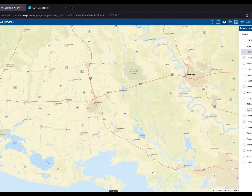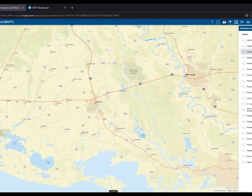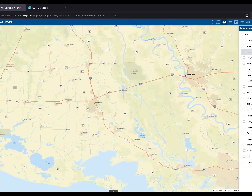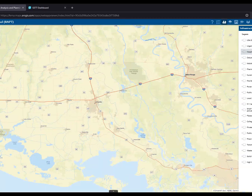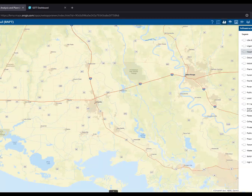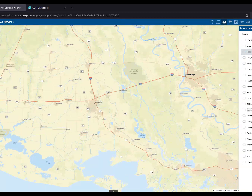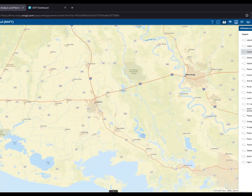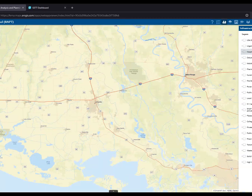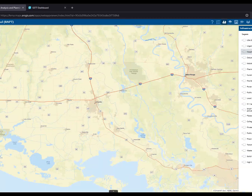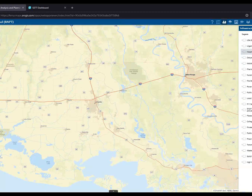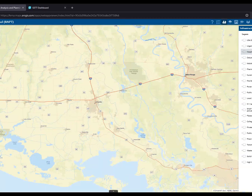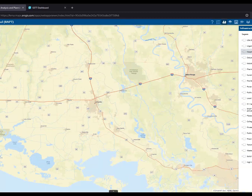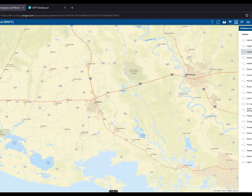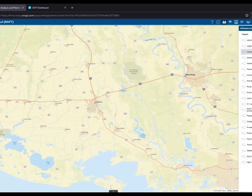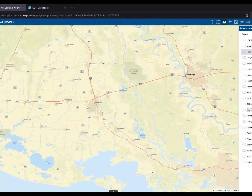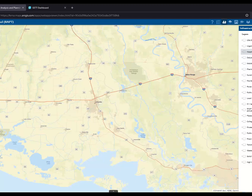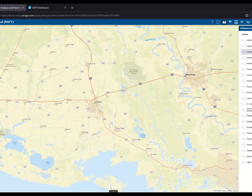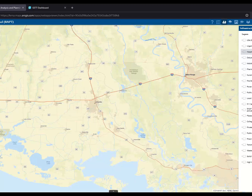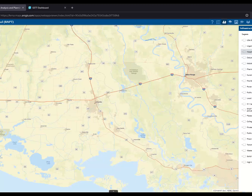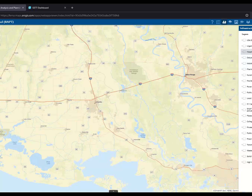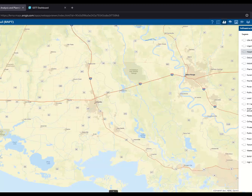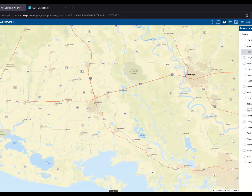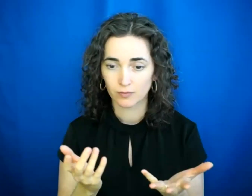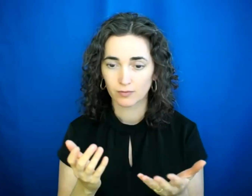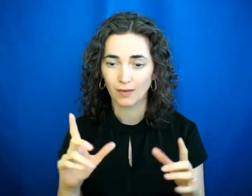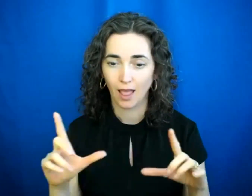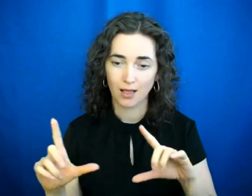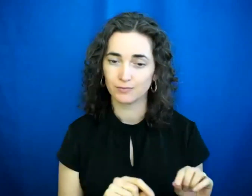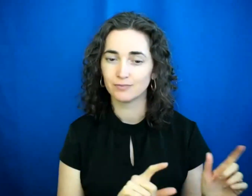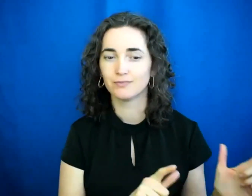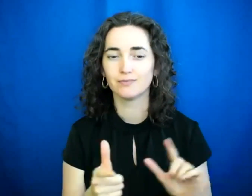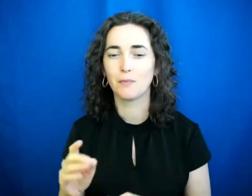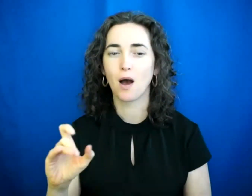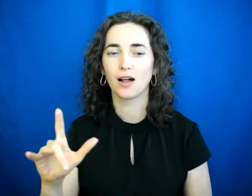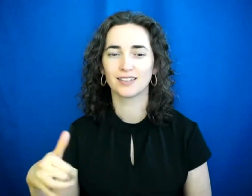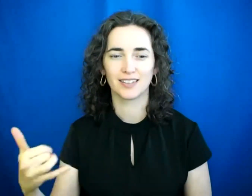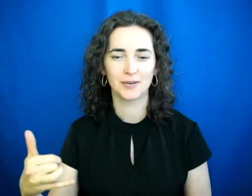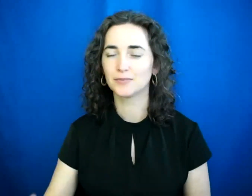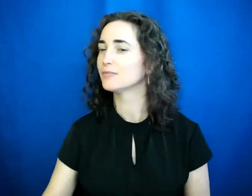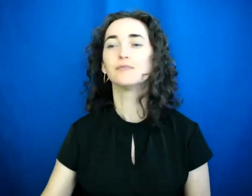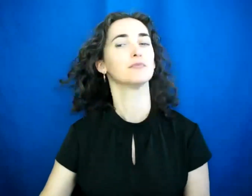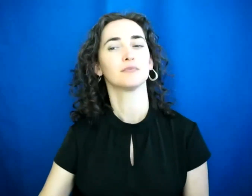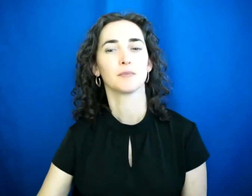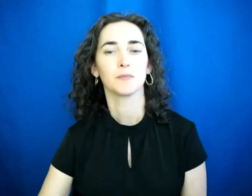Within the tool that you want me to take a look at. So I will stop sharing and turn it over to you, Molly.